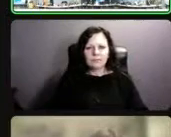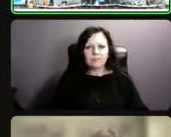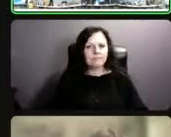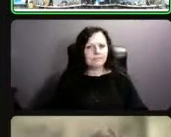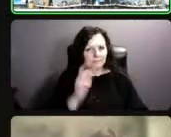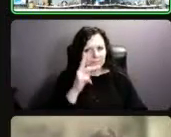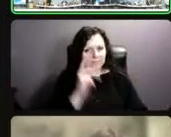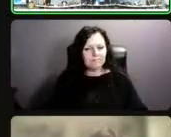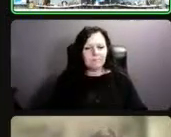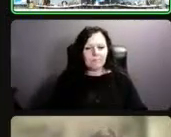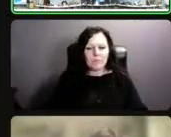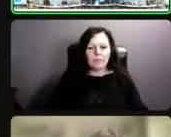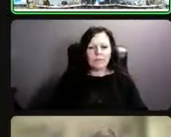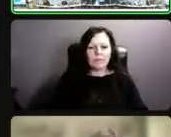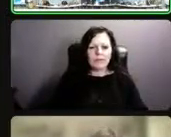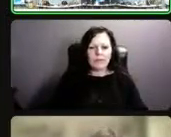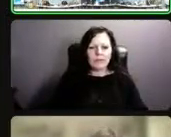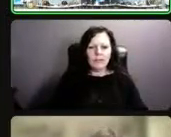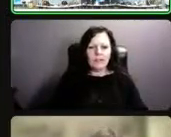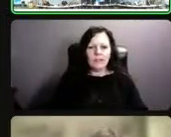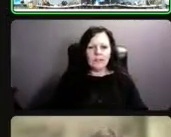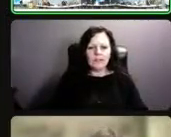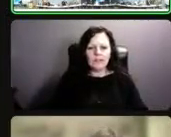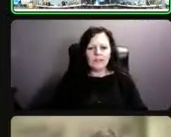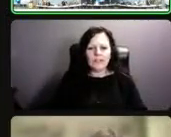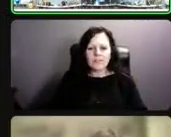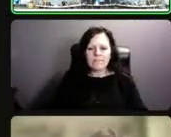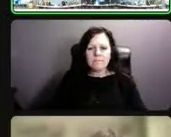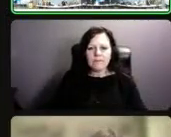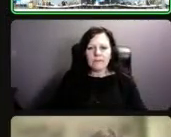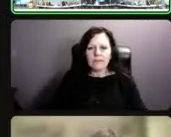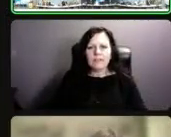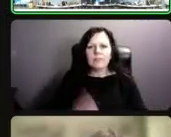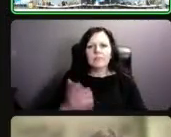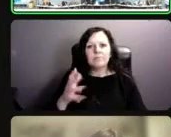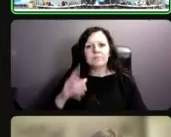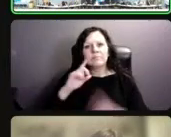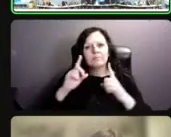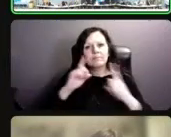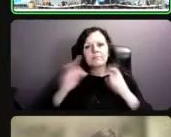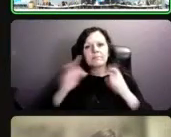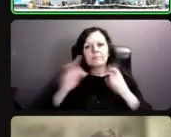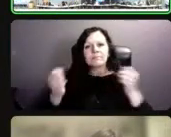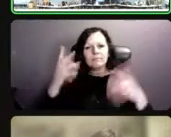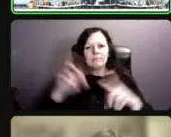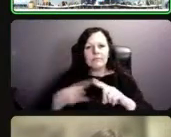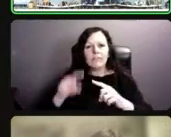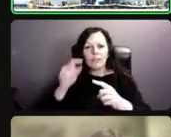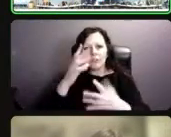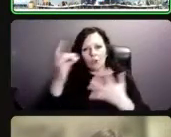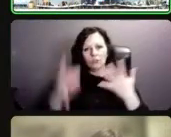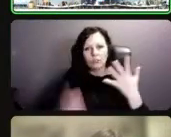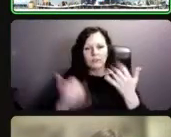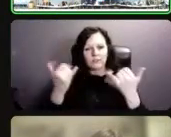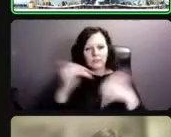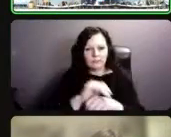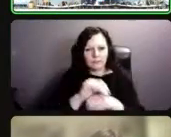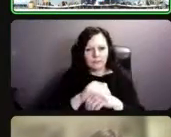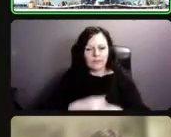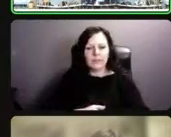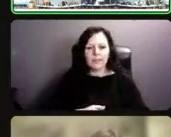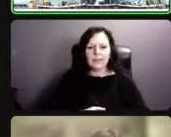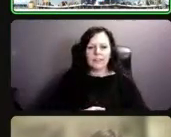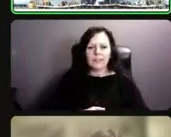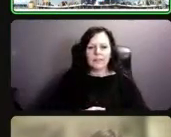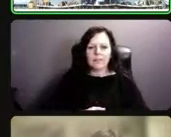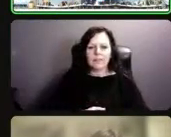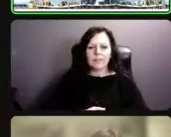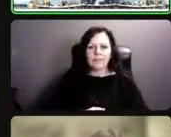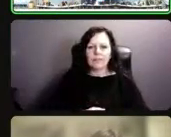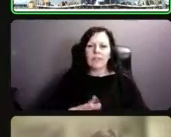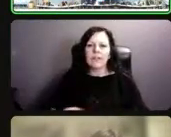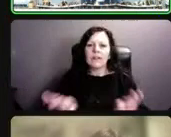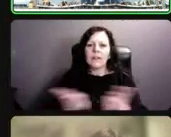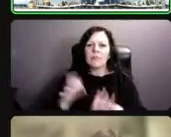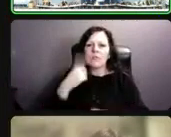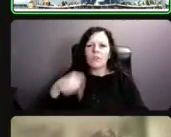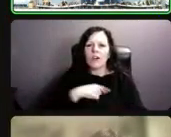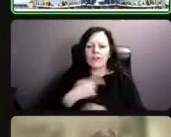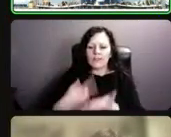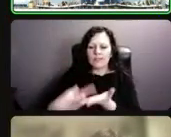NEWS.